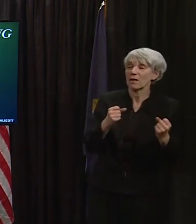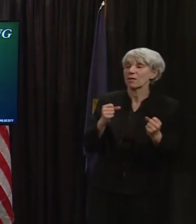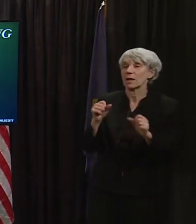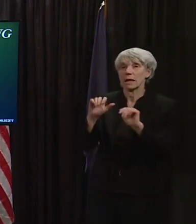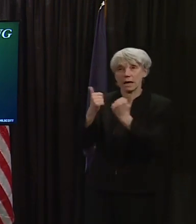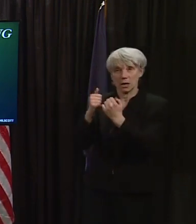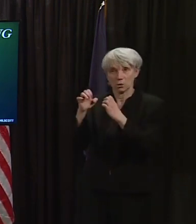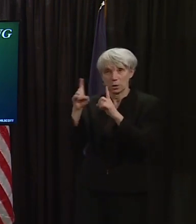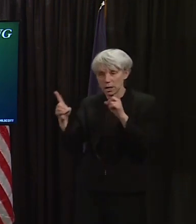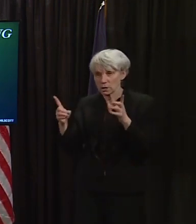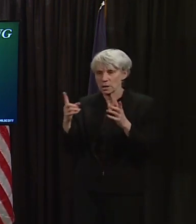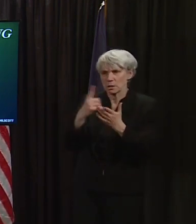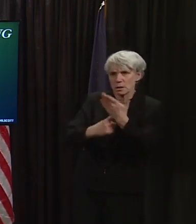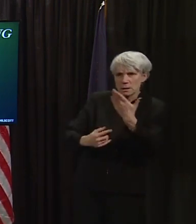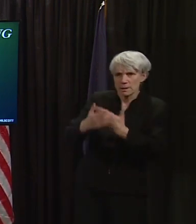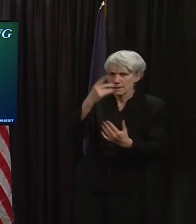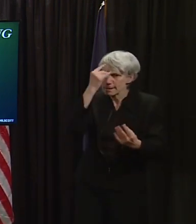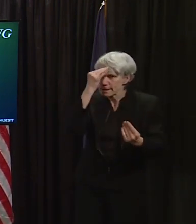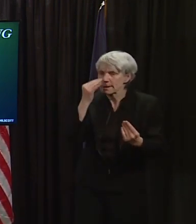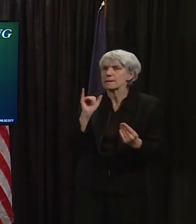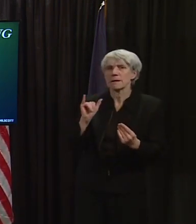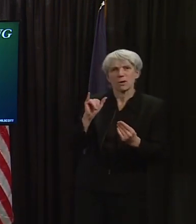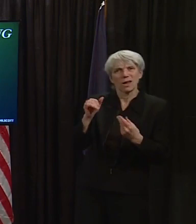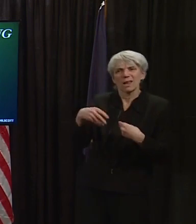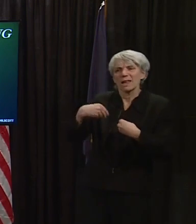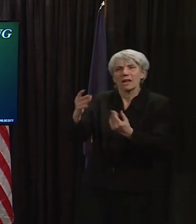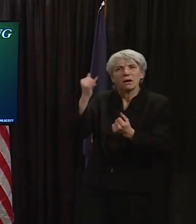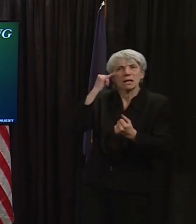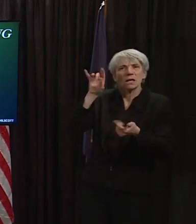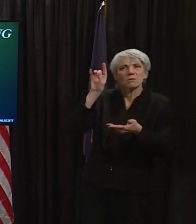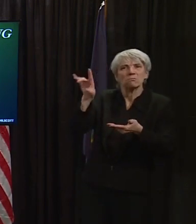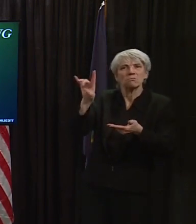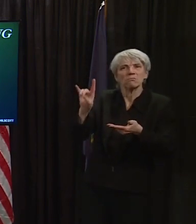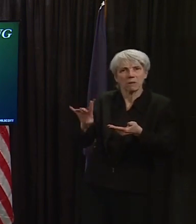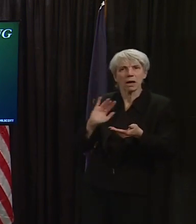the opportunity to provide input to these teams. We also meet regularly